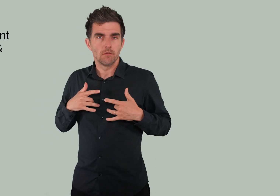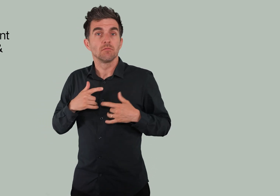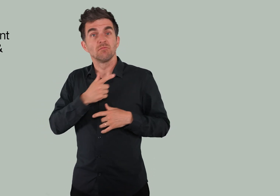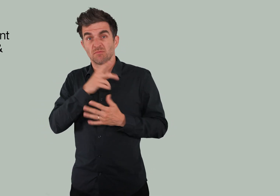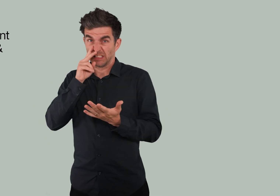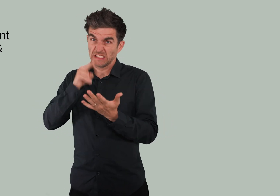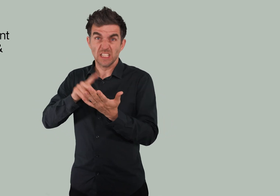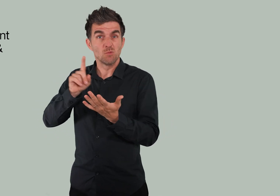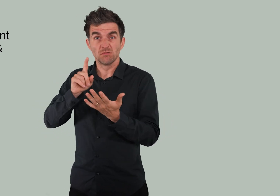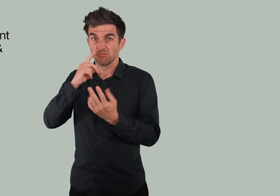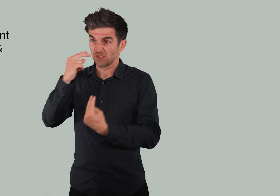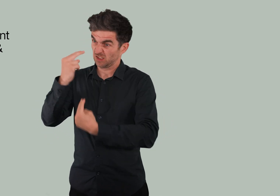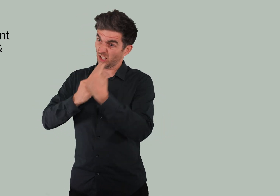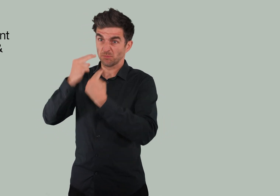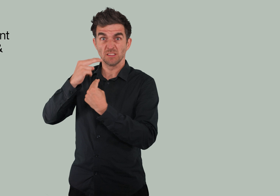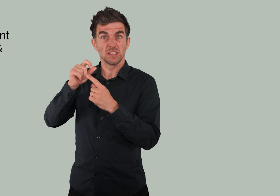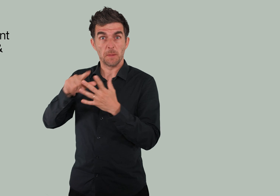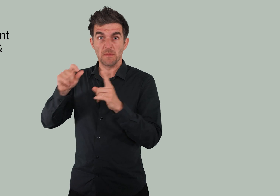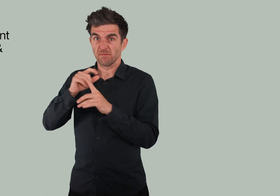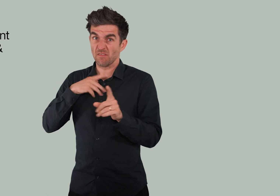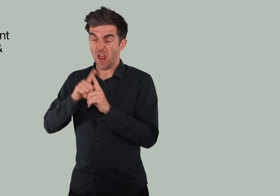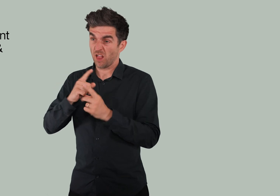particularly as applicants may see the assessment for PIP as a